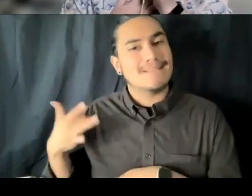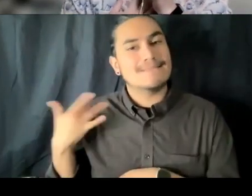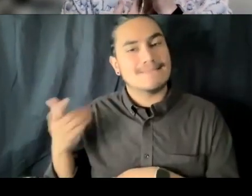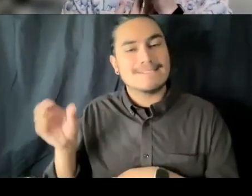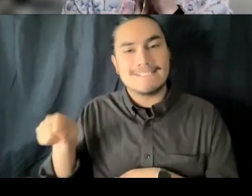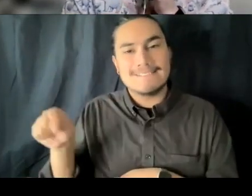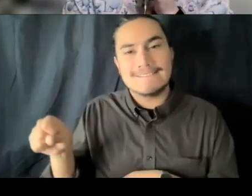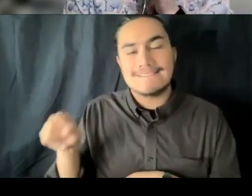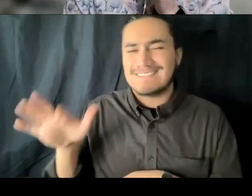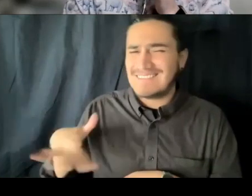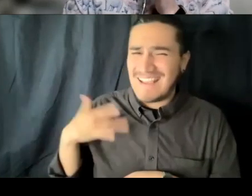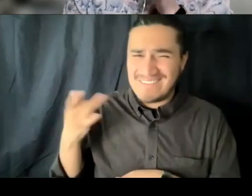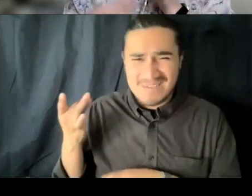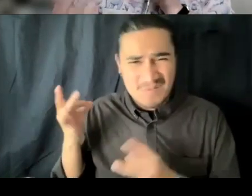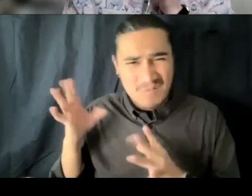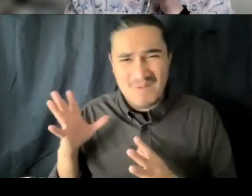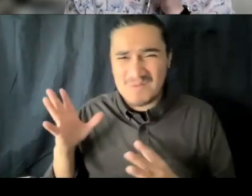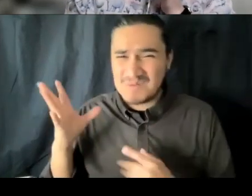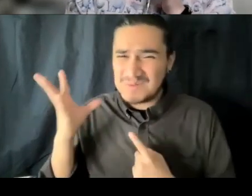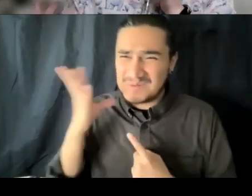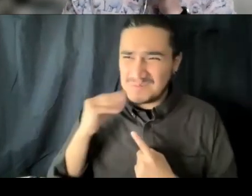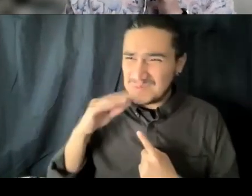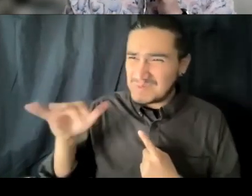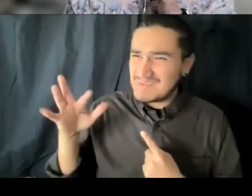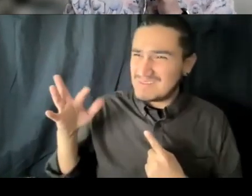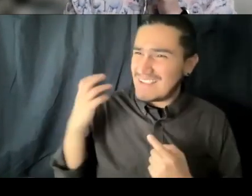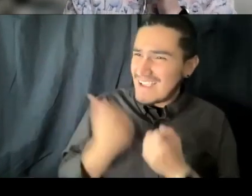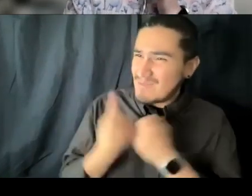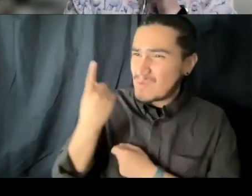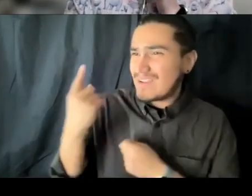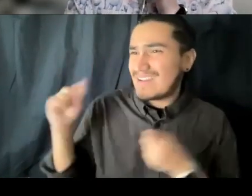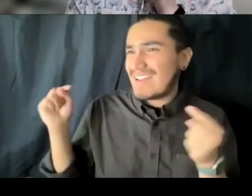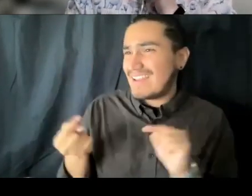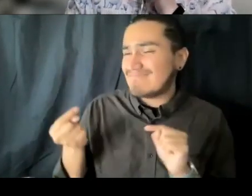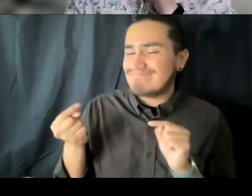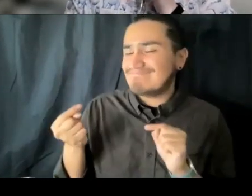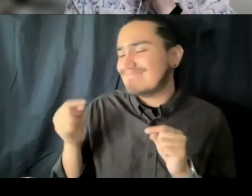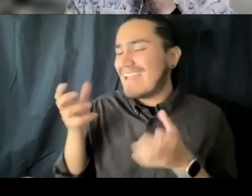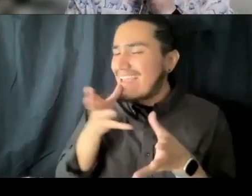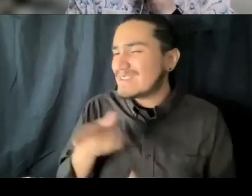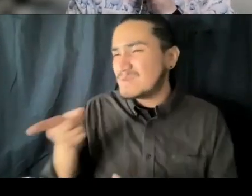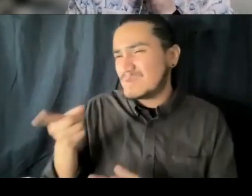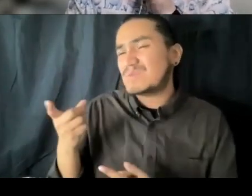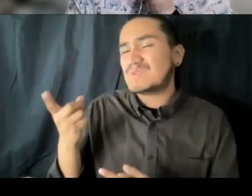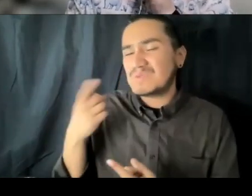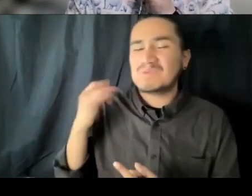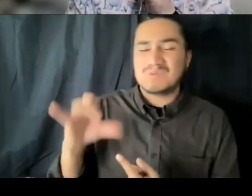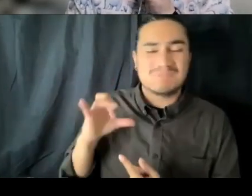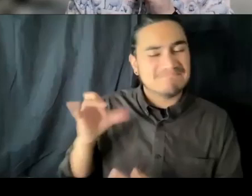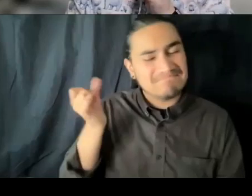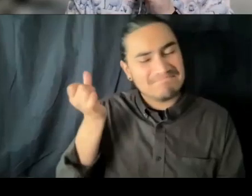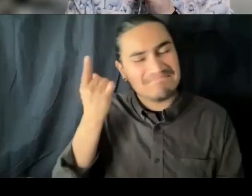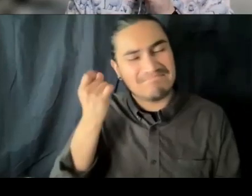It must feel terrible to feel that way or to think that. It can be in a question. How does that feel for you?